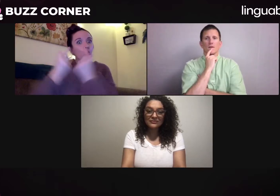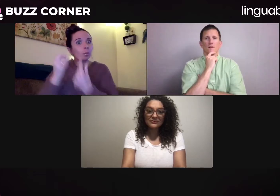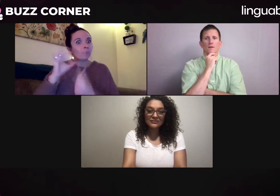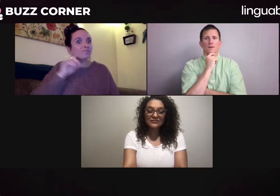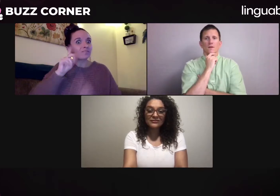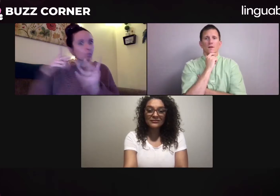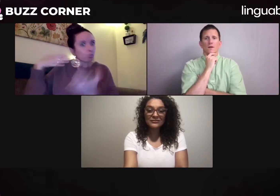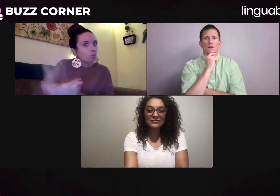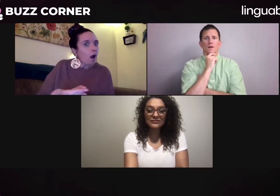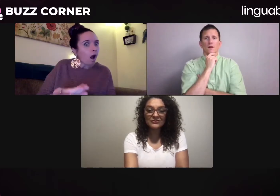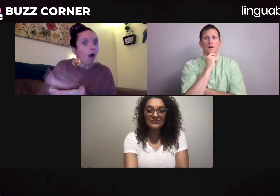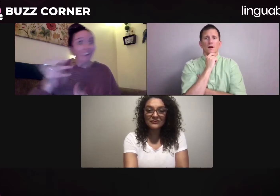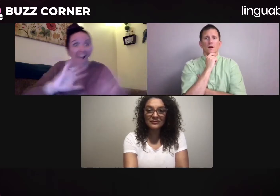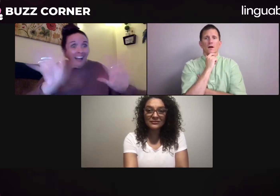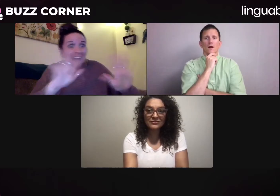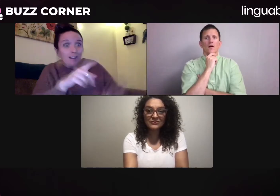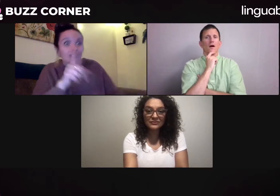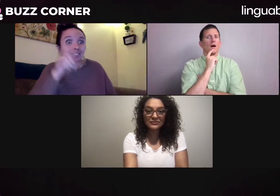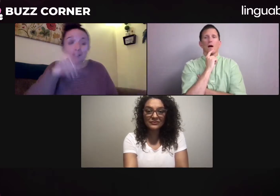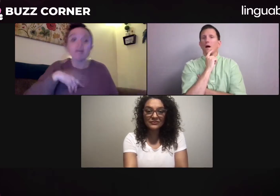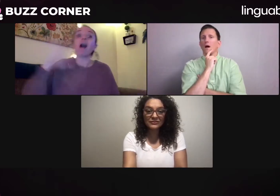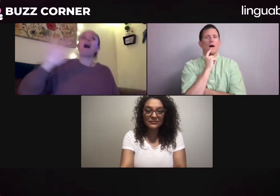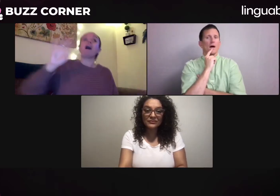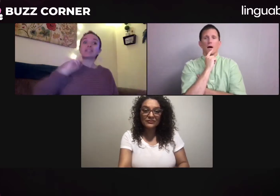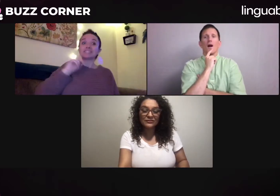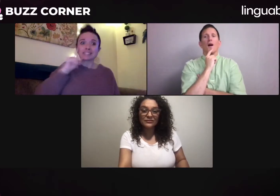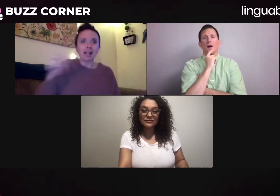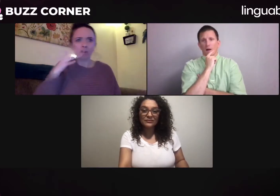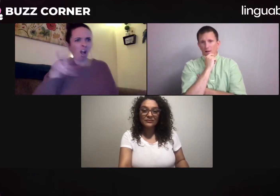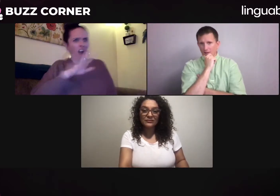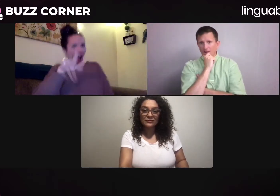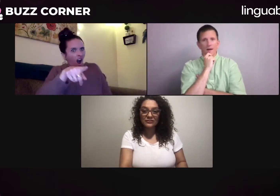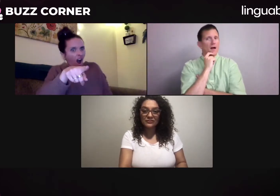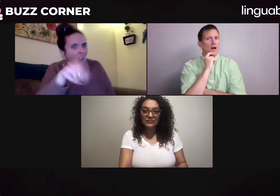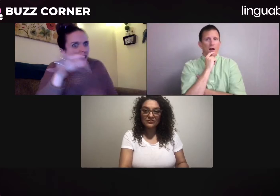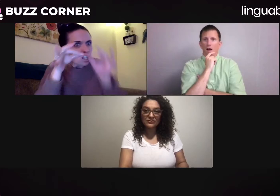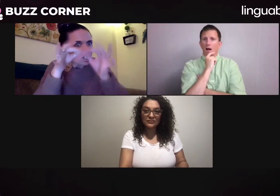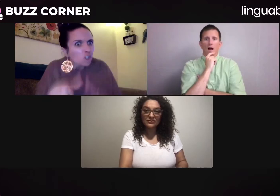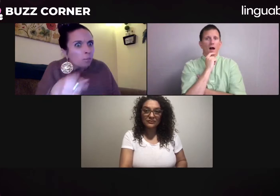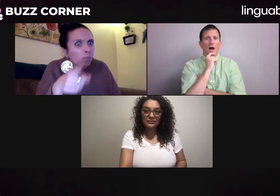Another group of deaf people actually came and joined us who we didn't know,